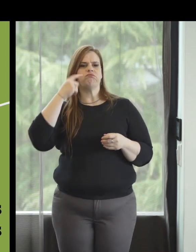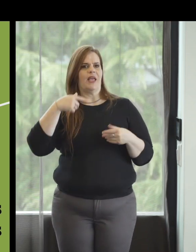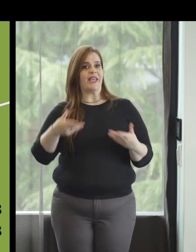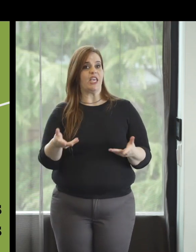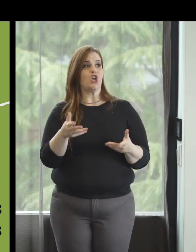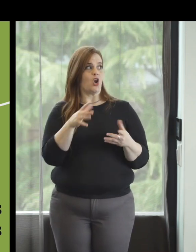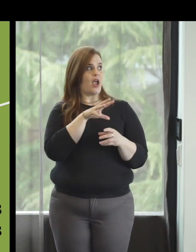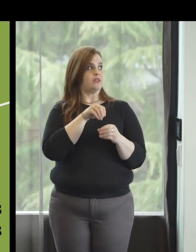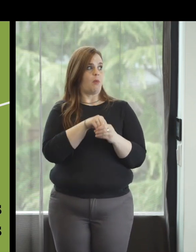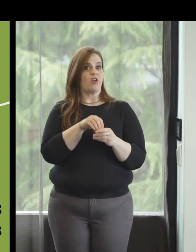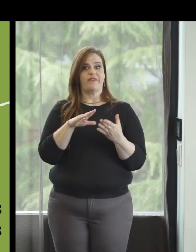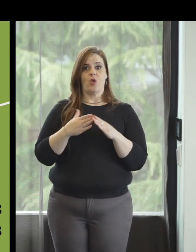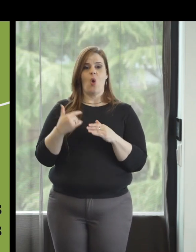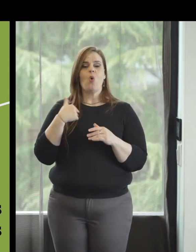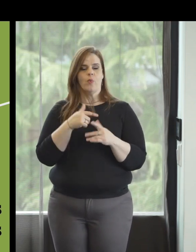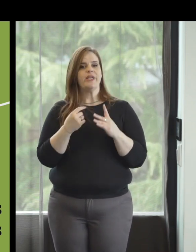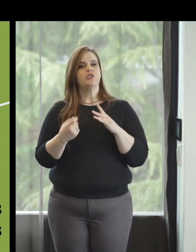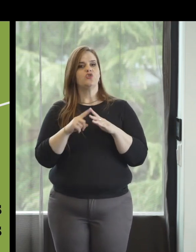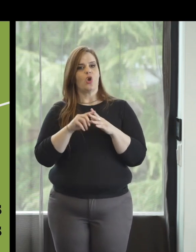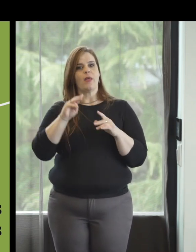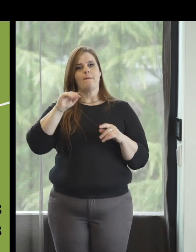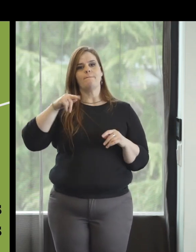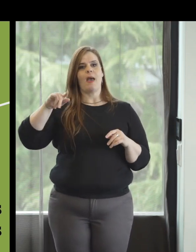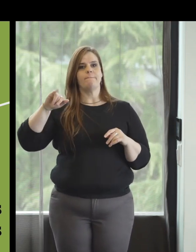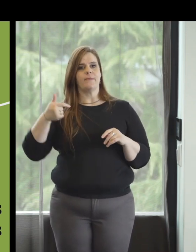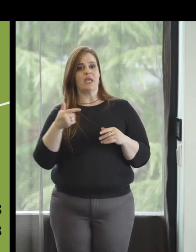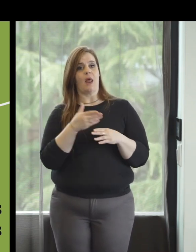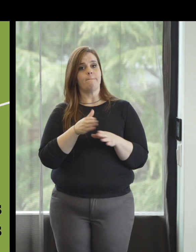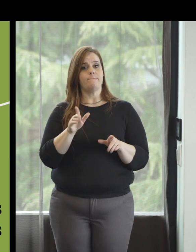public right of way accessible indoor buildings